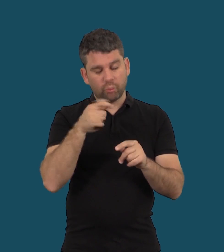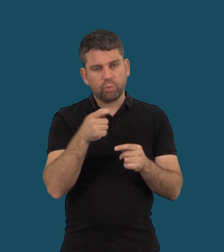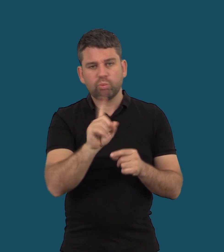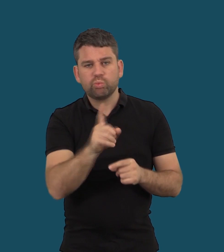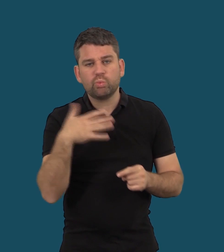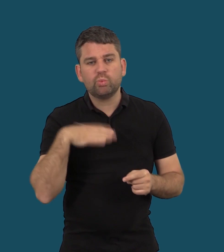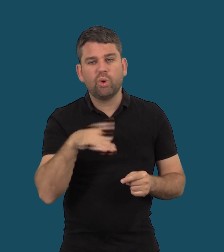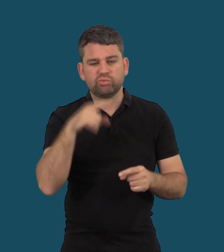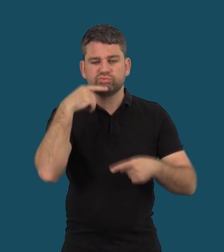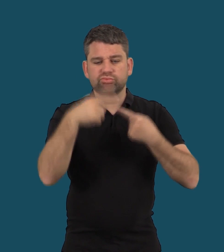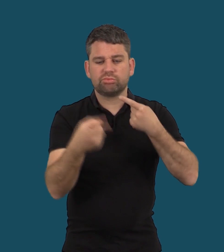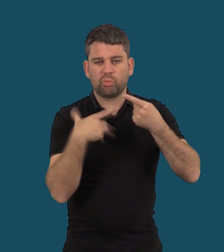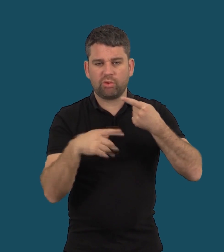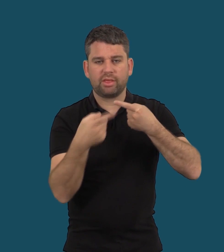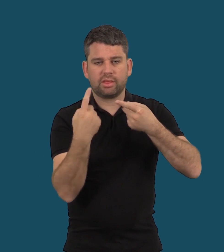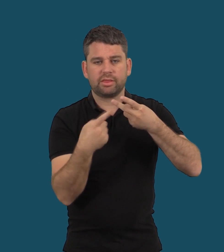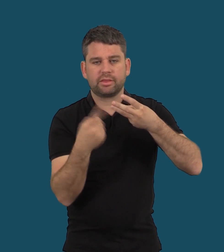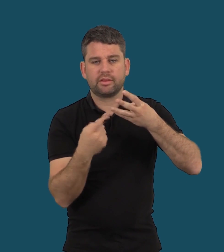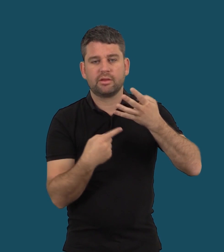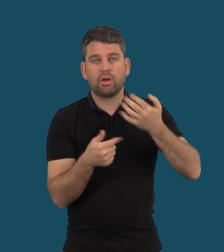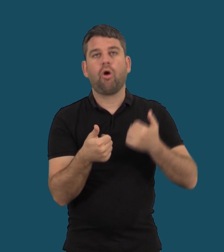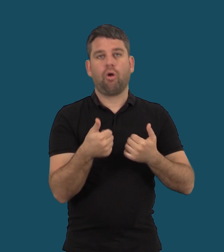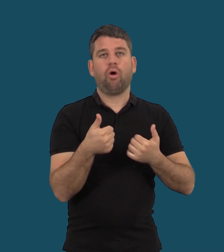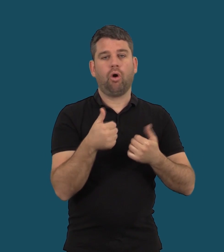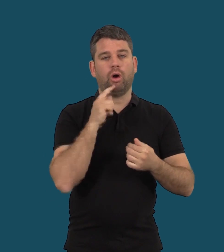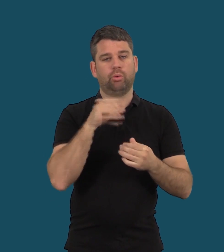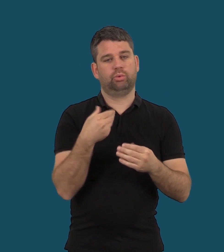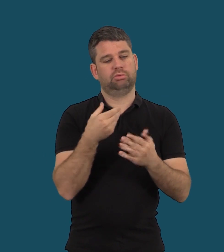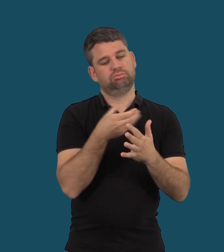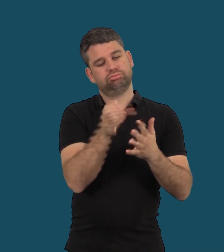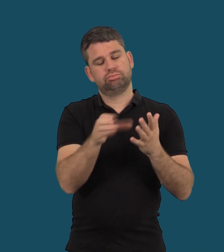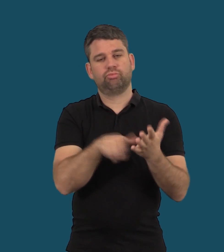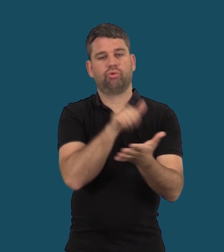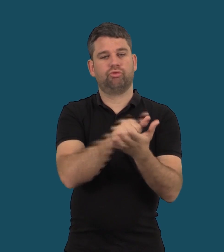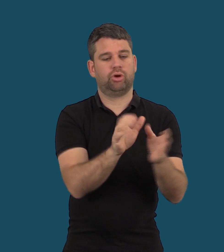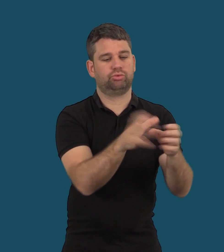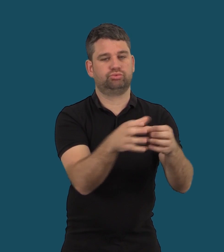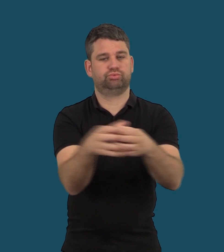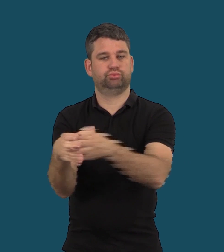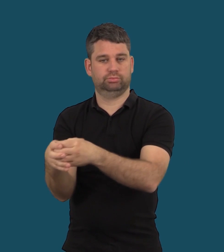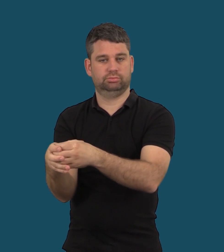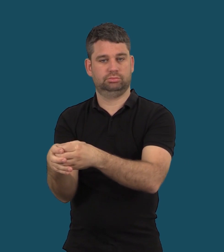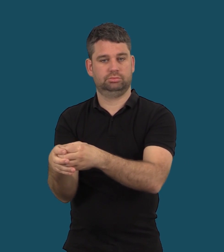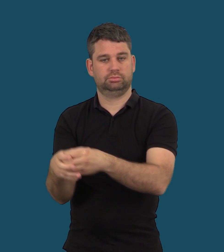They will discuss your circumstances and refer you to appropriate support services.